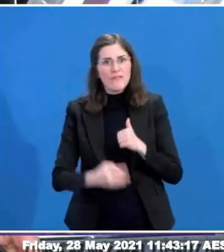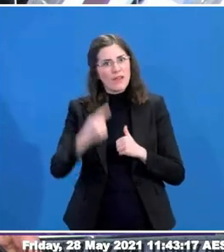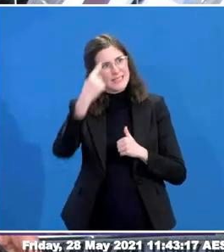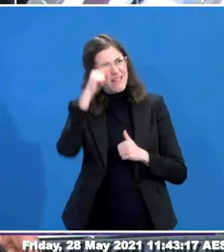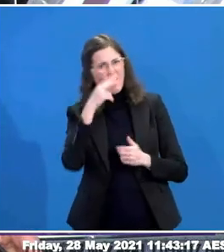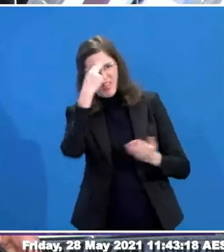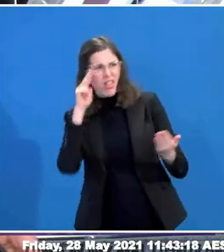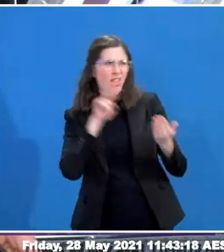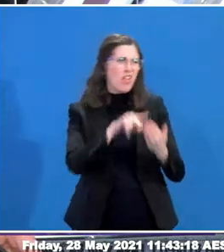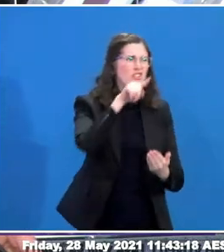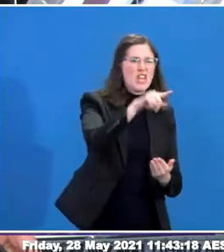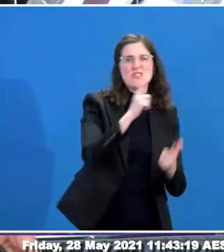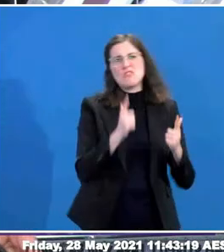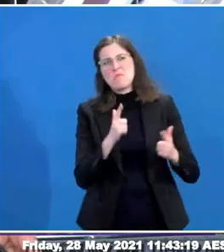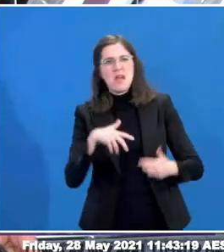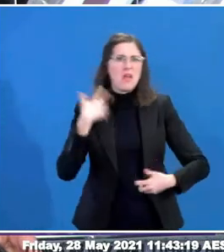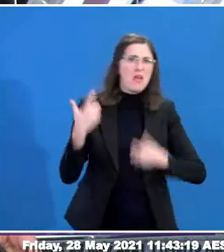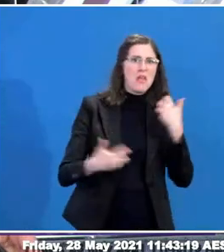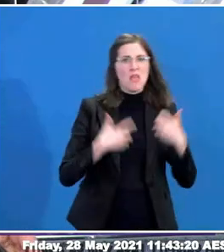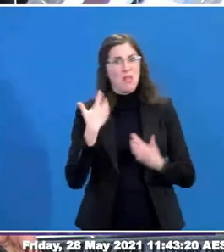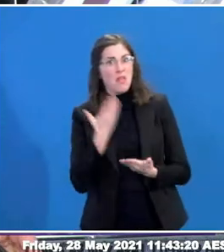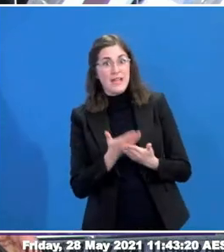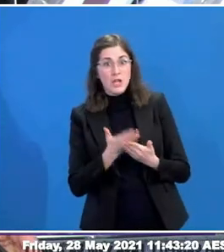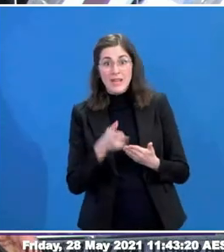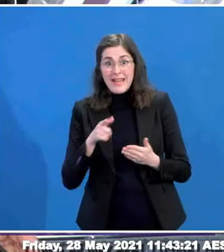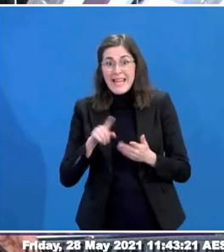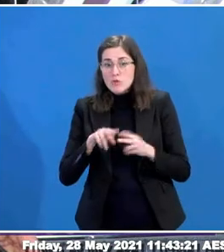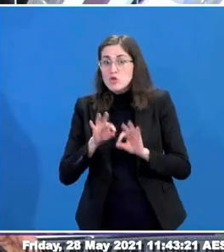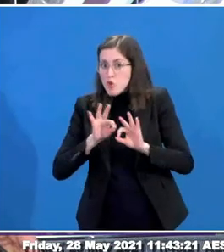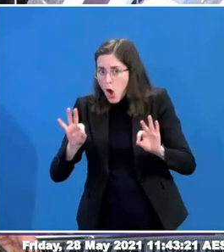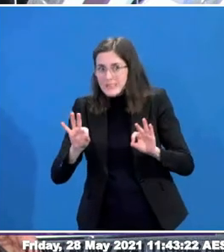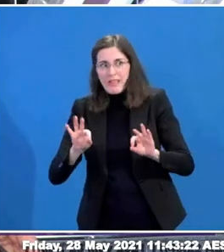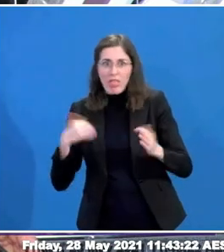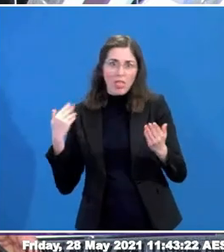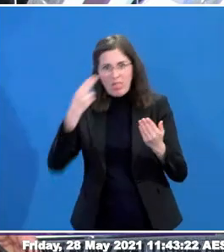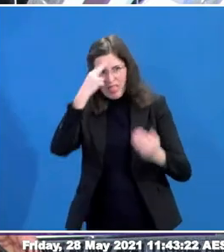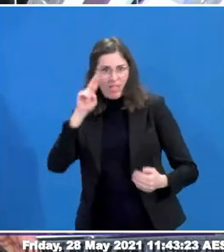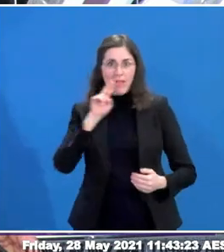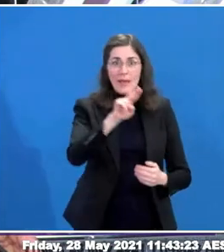reputational risk, her feedback and complaints may have been handled better?